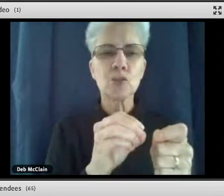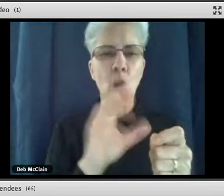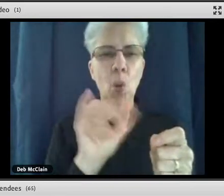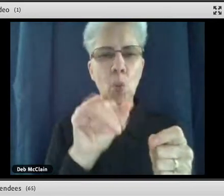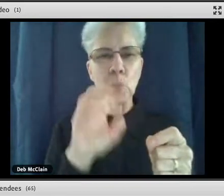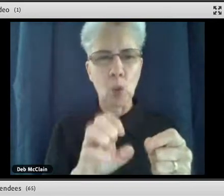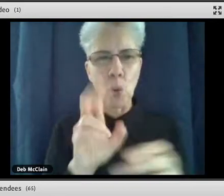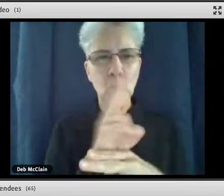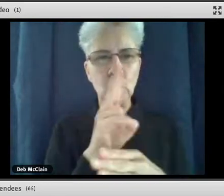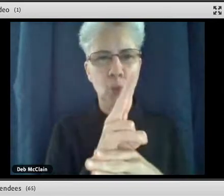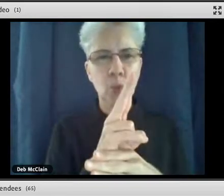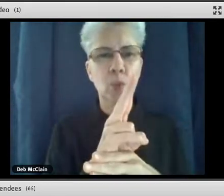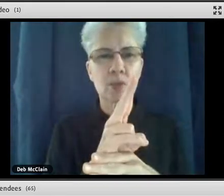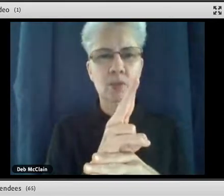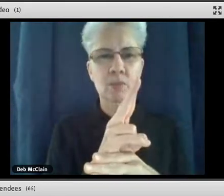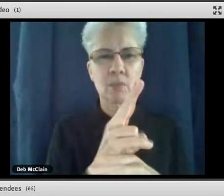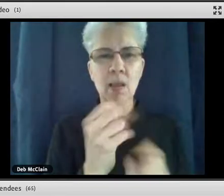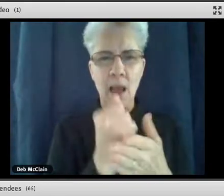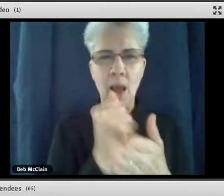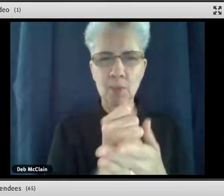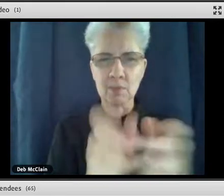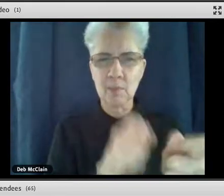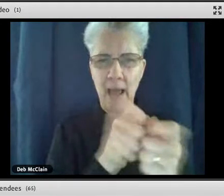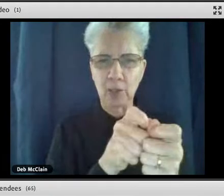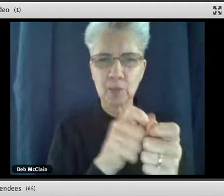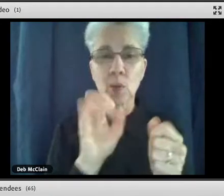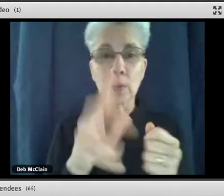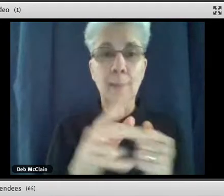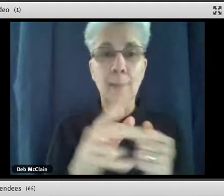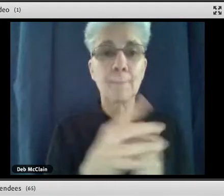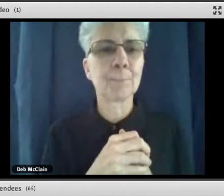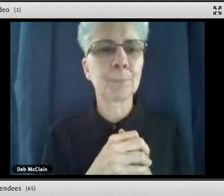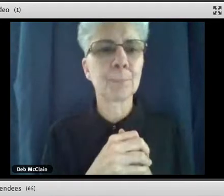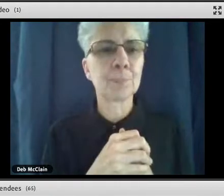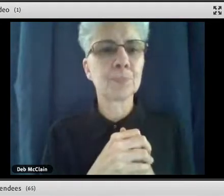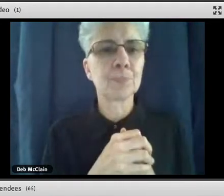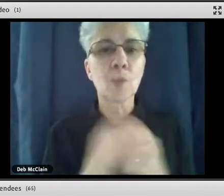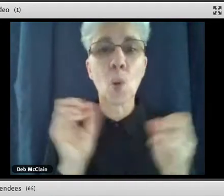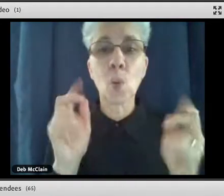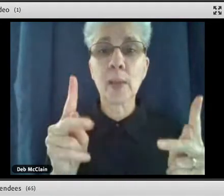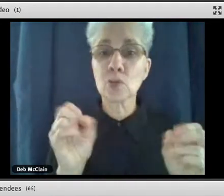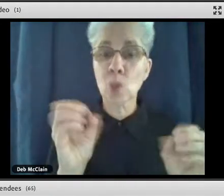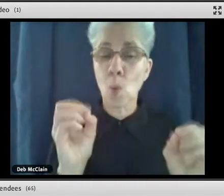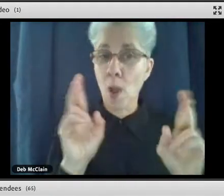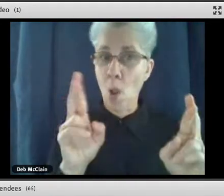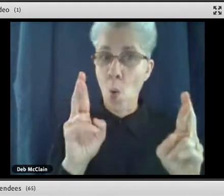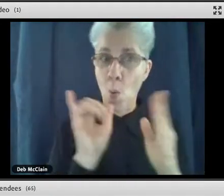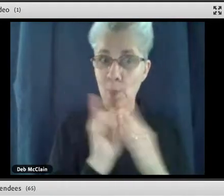Yeah, so it's important to be accurate. So code these and also code them accurately. So, okay.